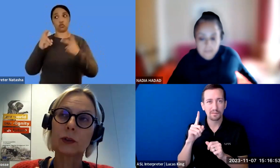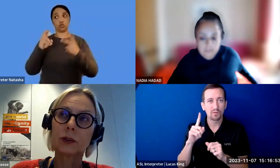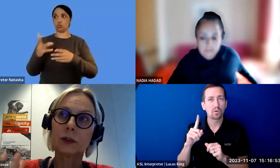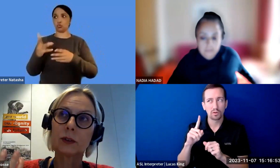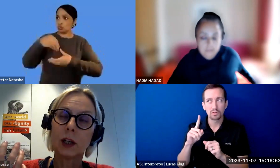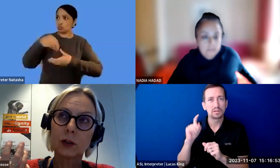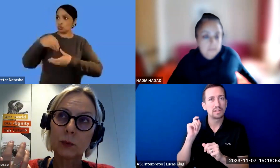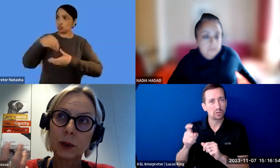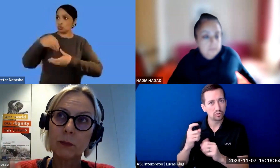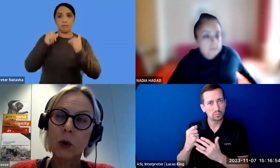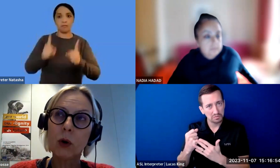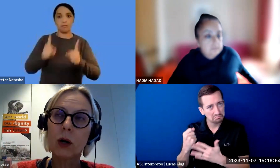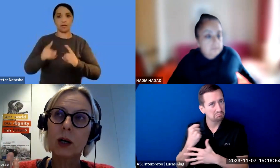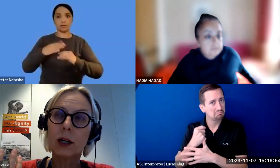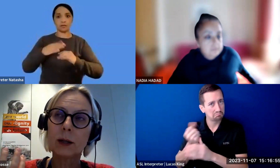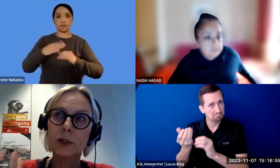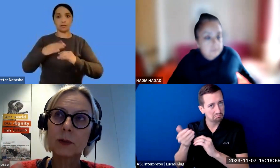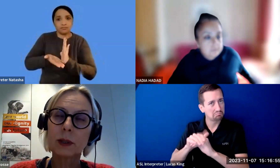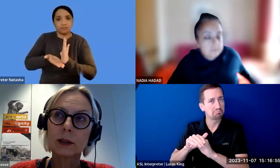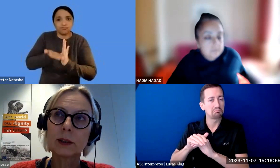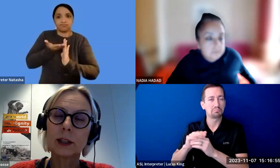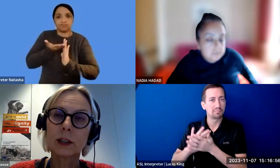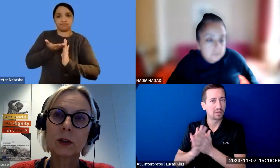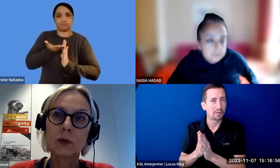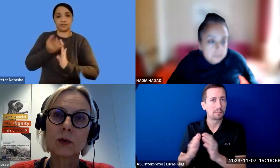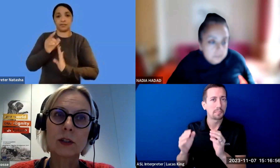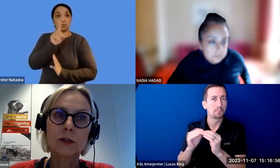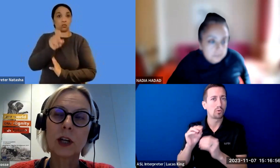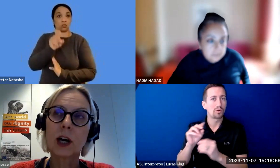And important to be more disability inclusive.